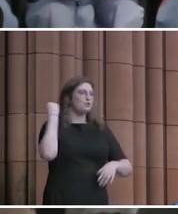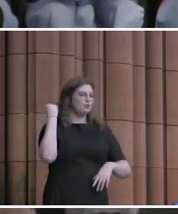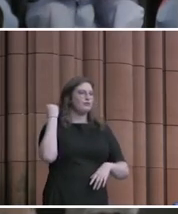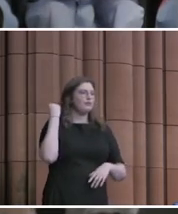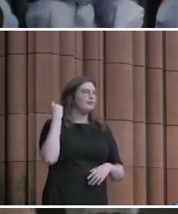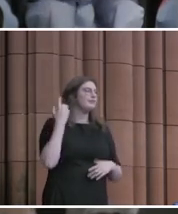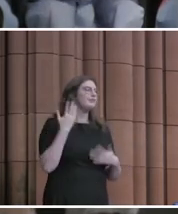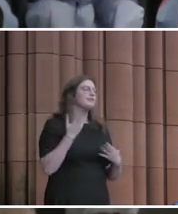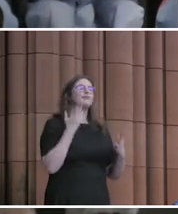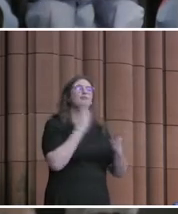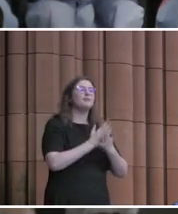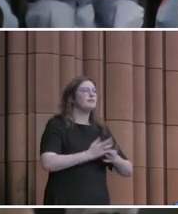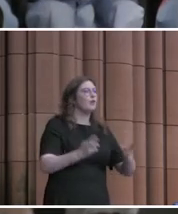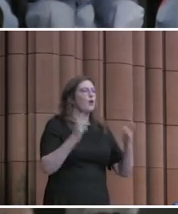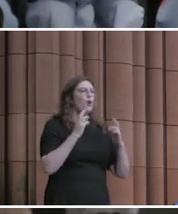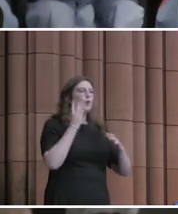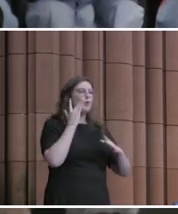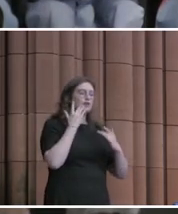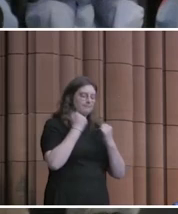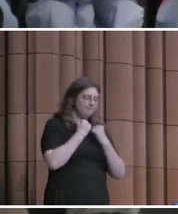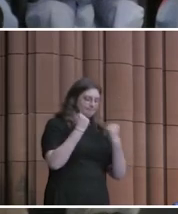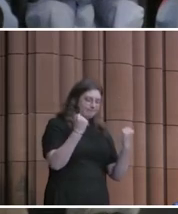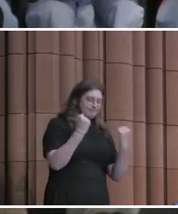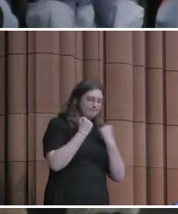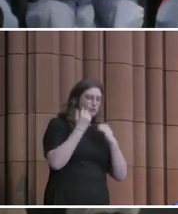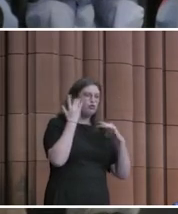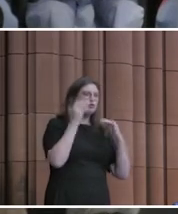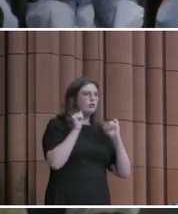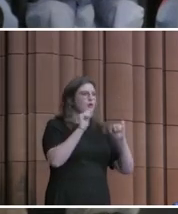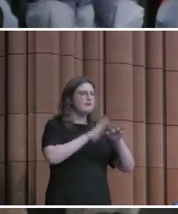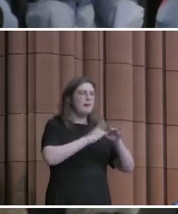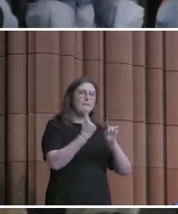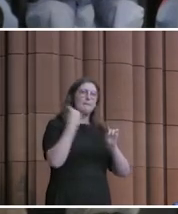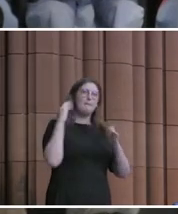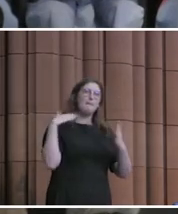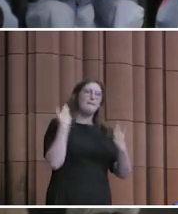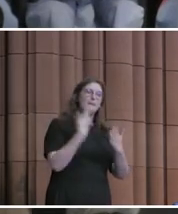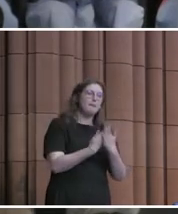And I really hope that when you reflect on your time here and on your studies and that investment,